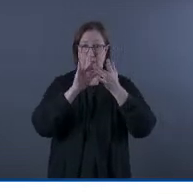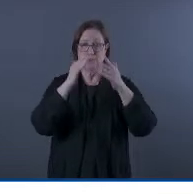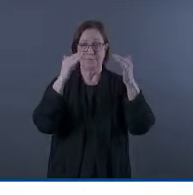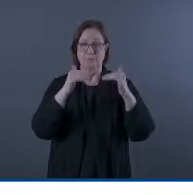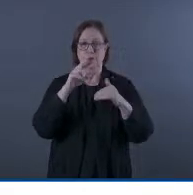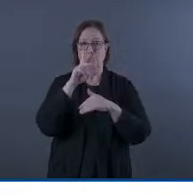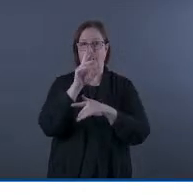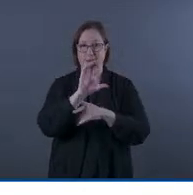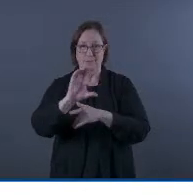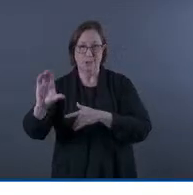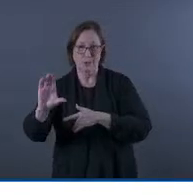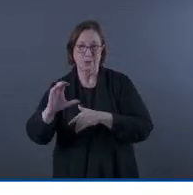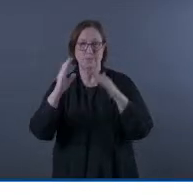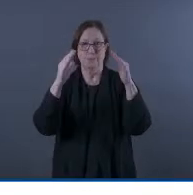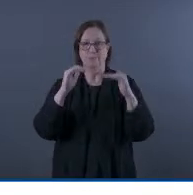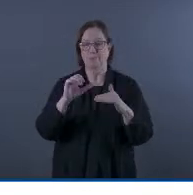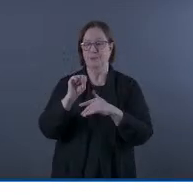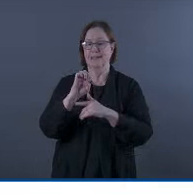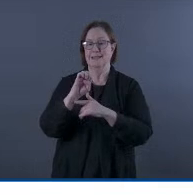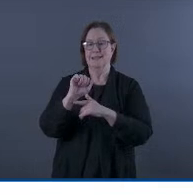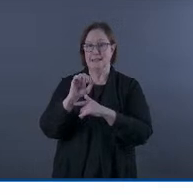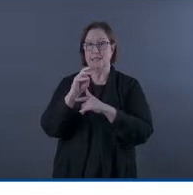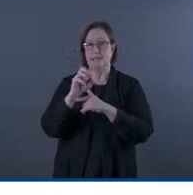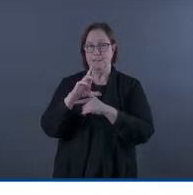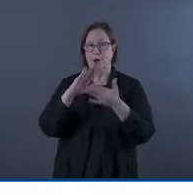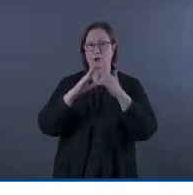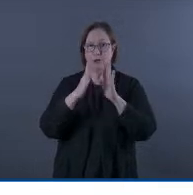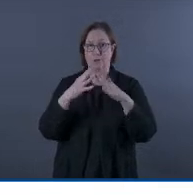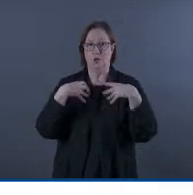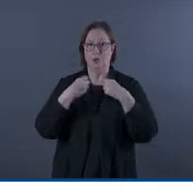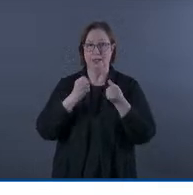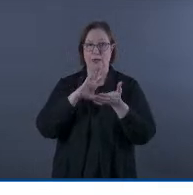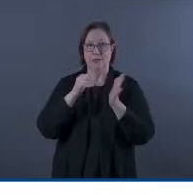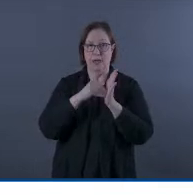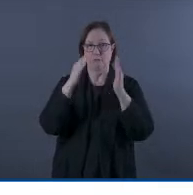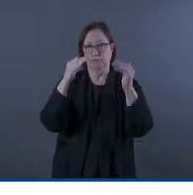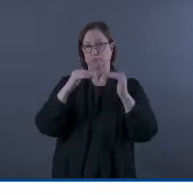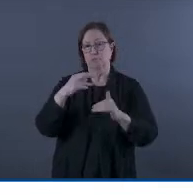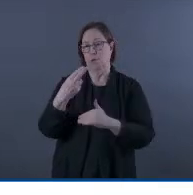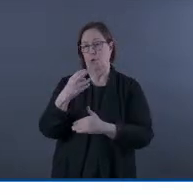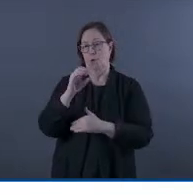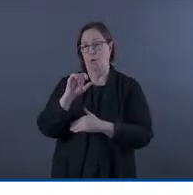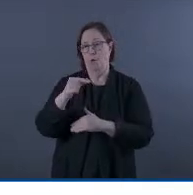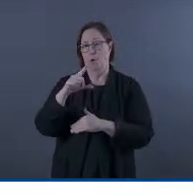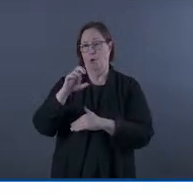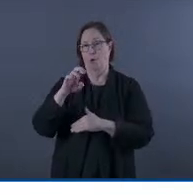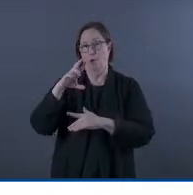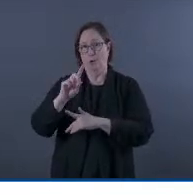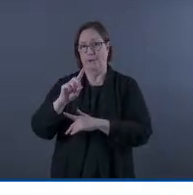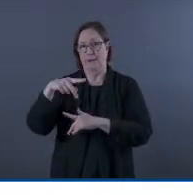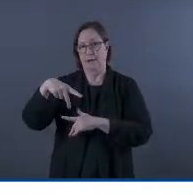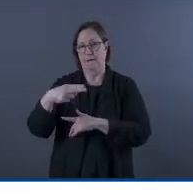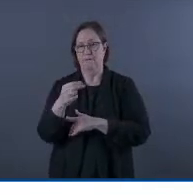Sea Mar Community Health Center, Hoagland Pharmacy, my organization, Unity Care Northwest.